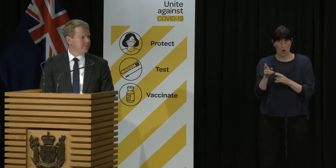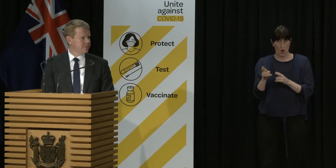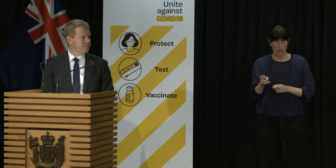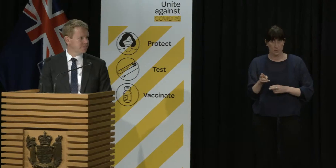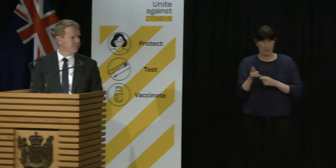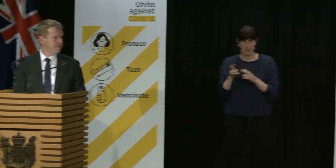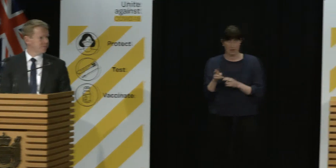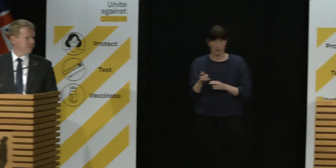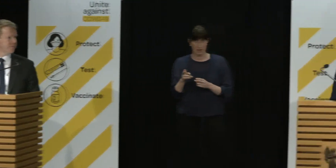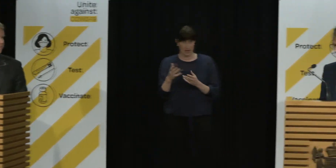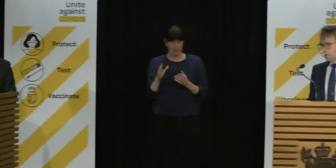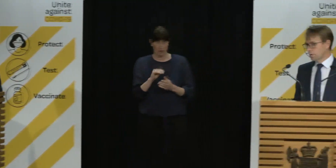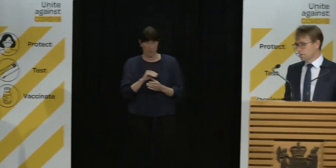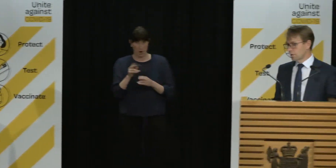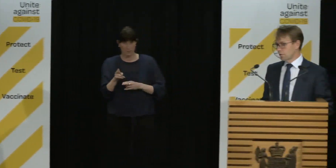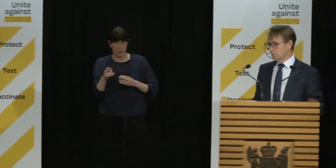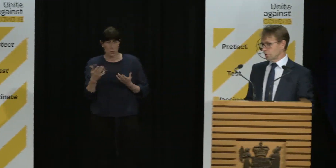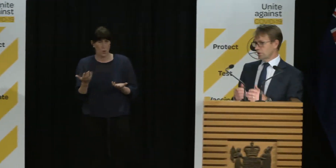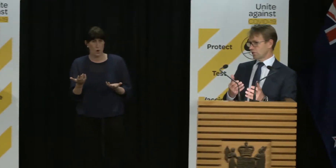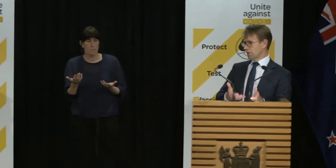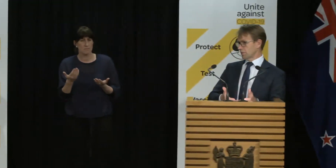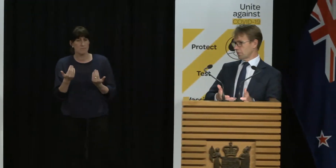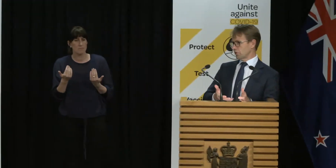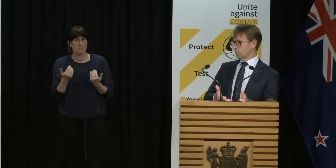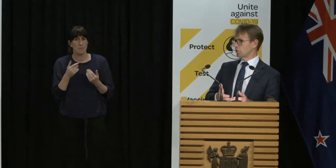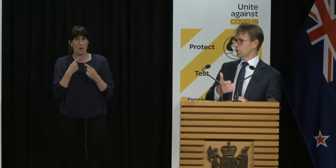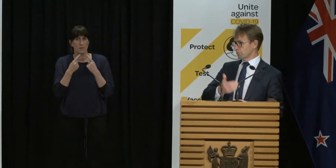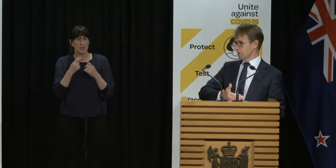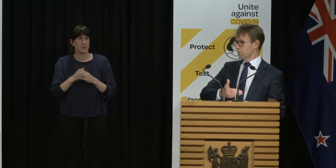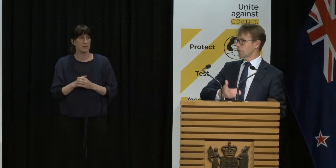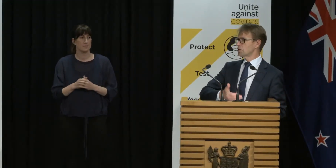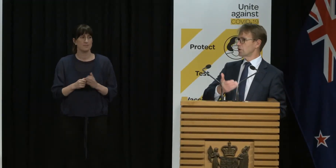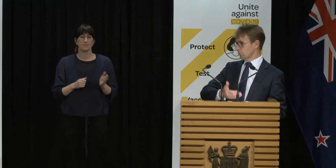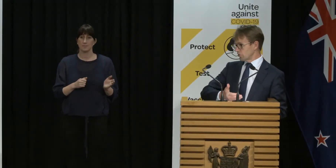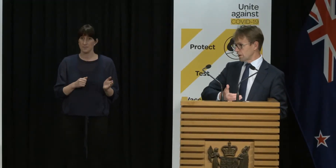enough genetic material to do a genomic sequencing.